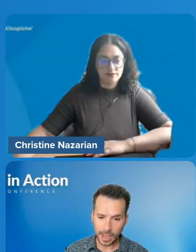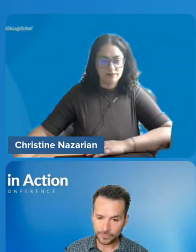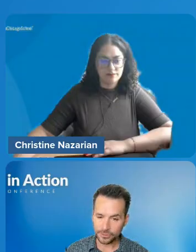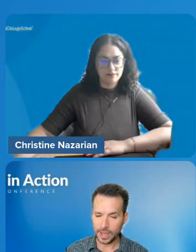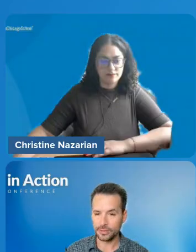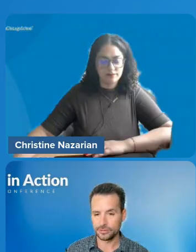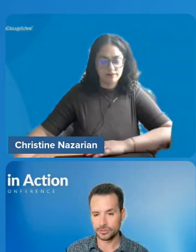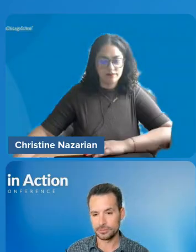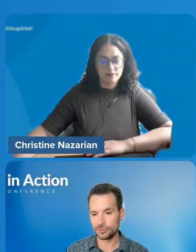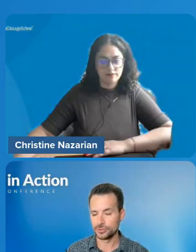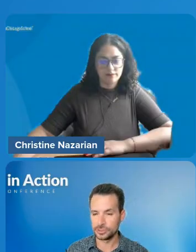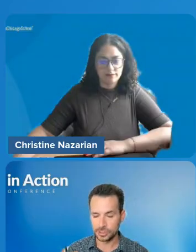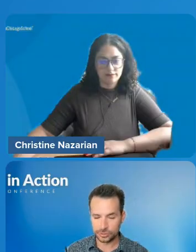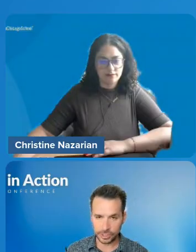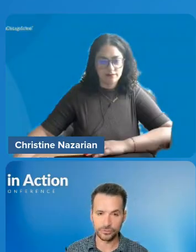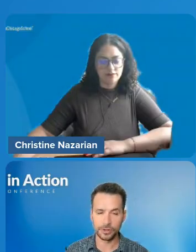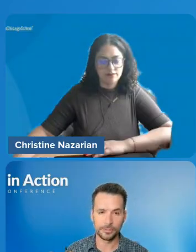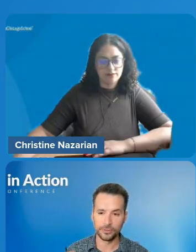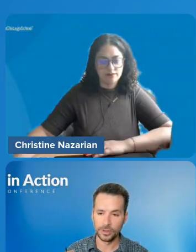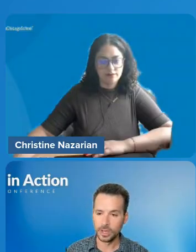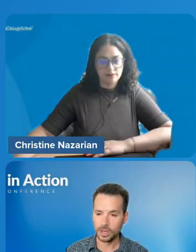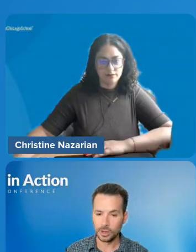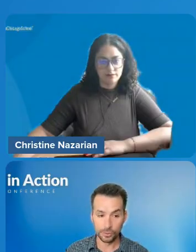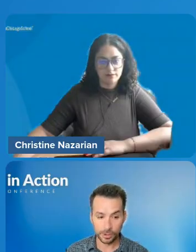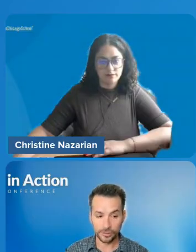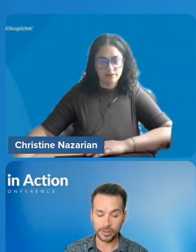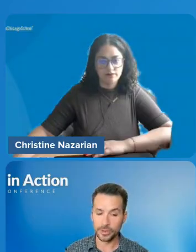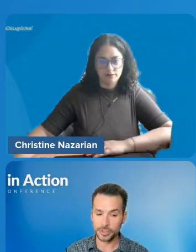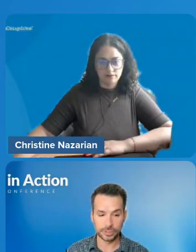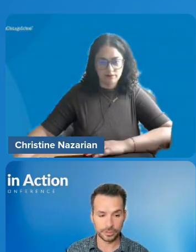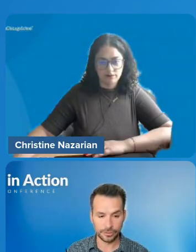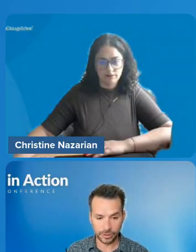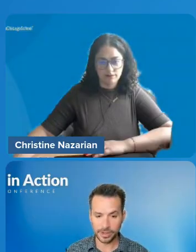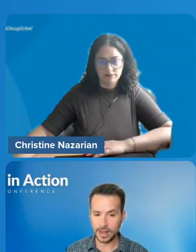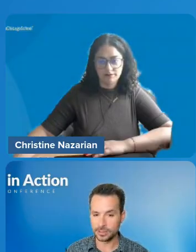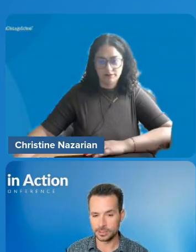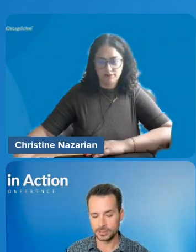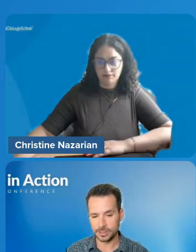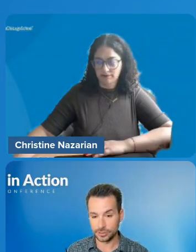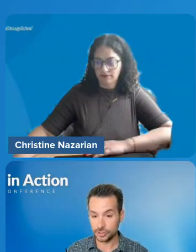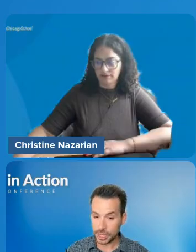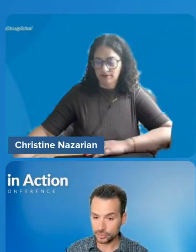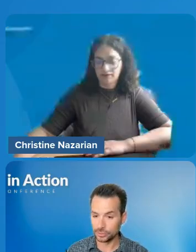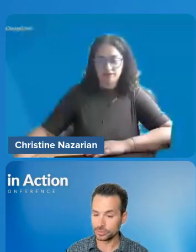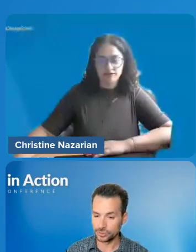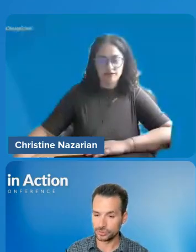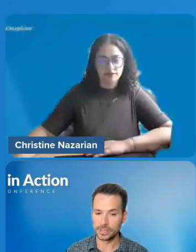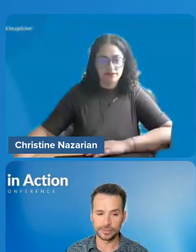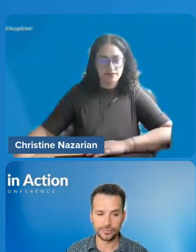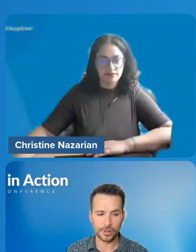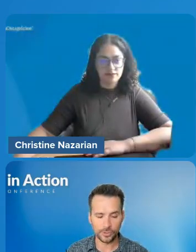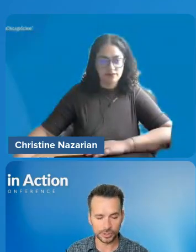After that, the system produces a transcript. a rubric evaluation, a theory analysis, and there's a chat tool where students can ask follow-up questions.